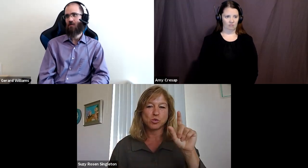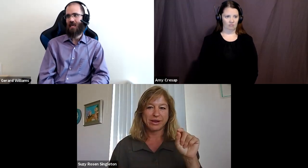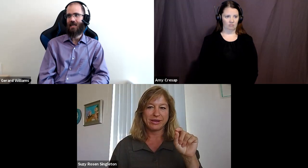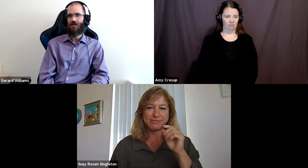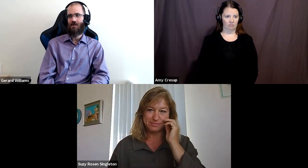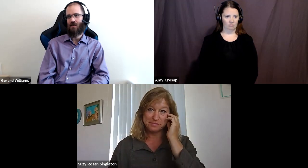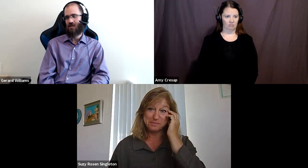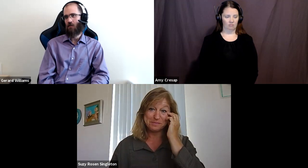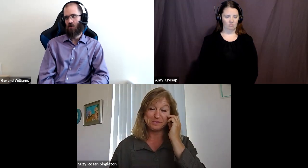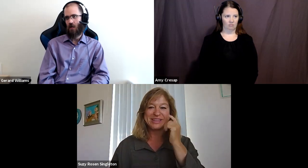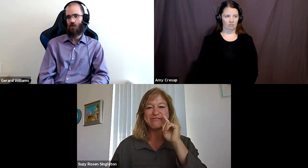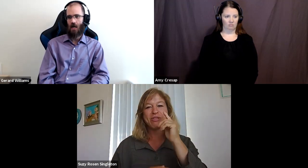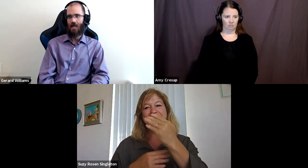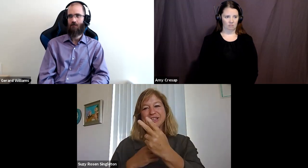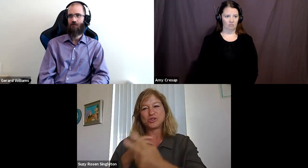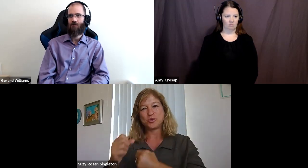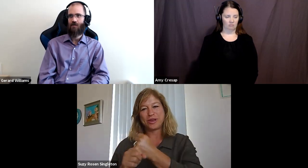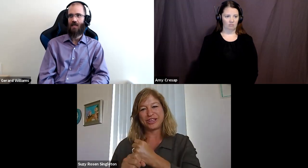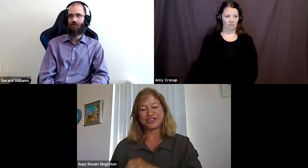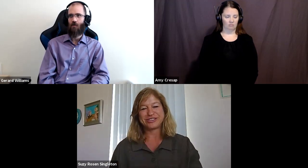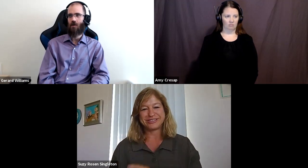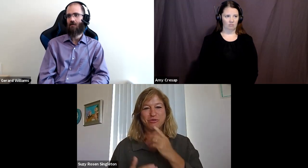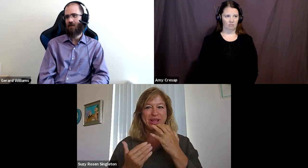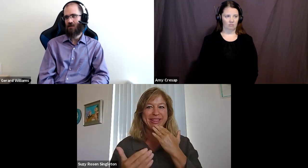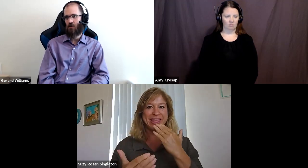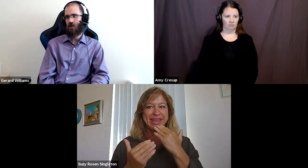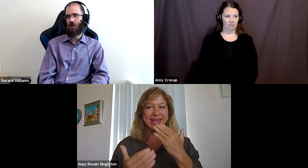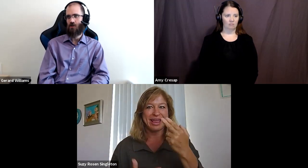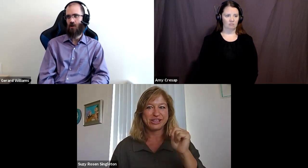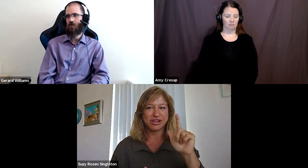begins, December 2020 for the next two-year term.